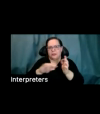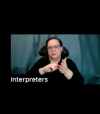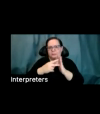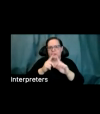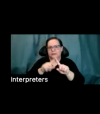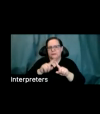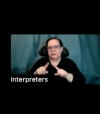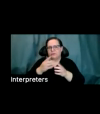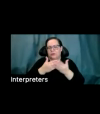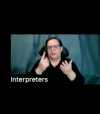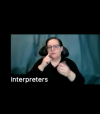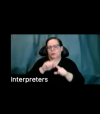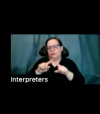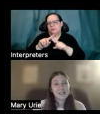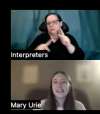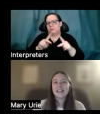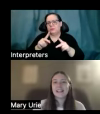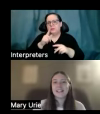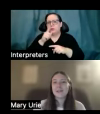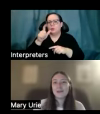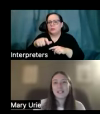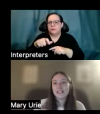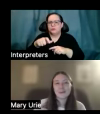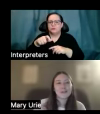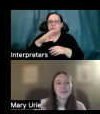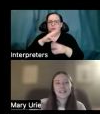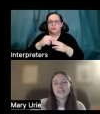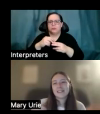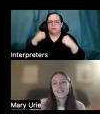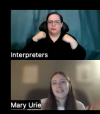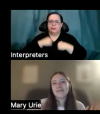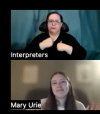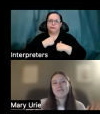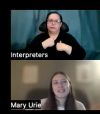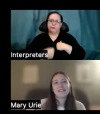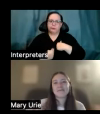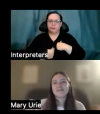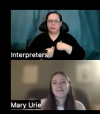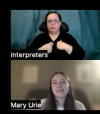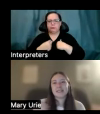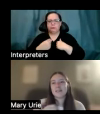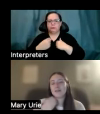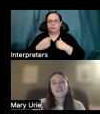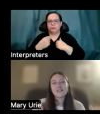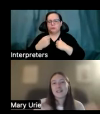people, you don't need to be in a suit, or like a dress shirt